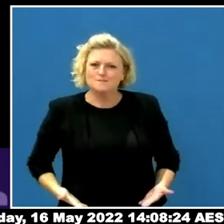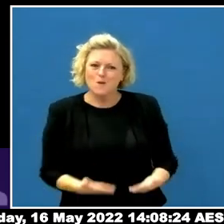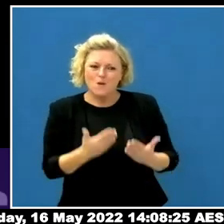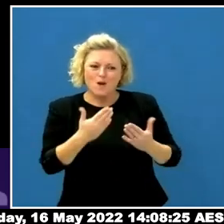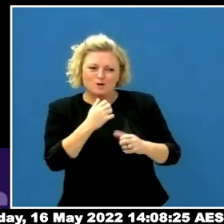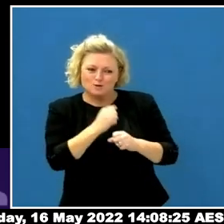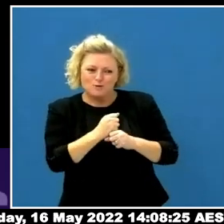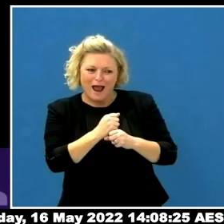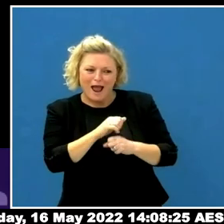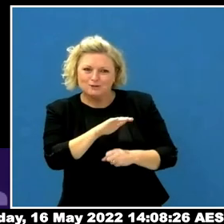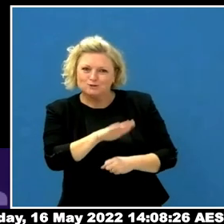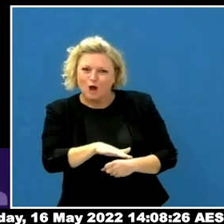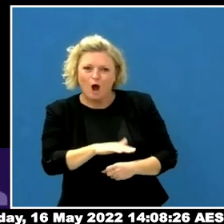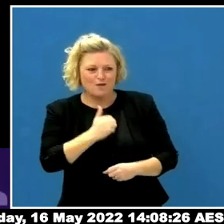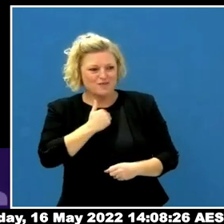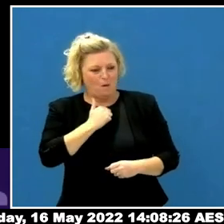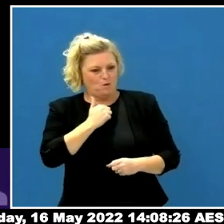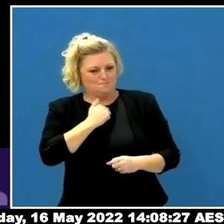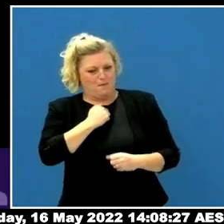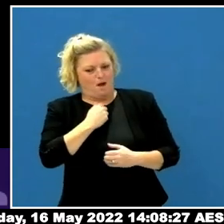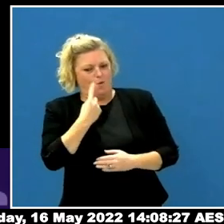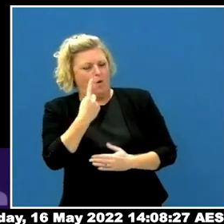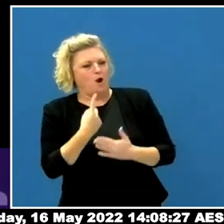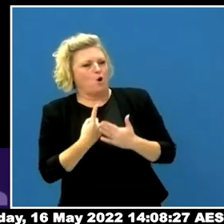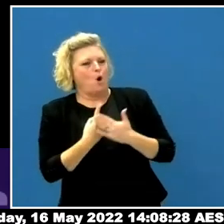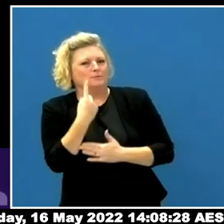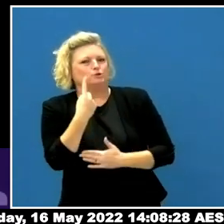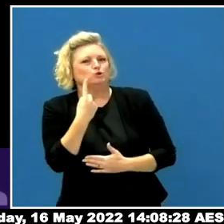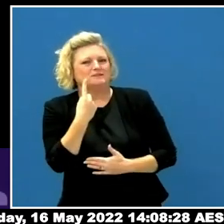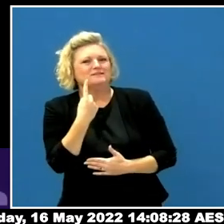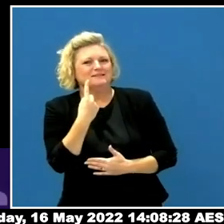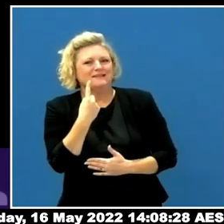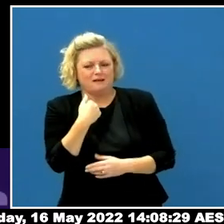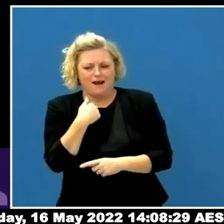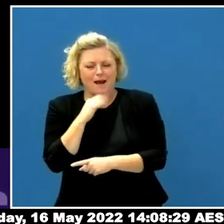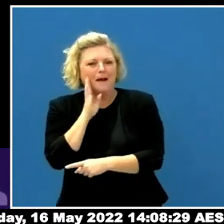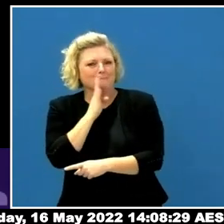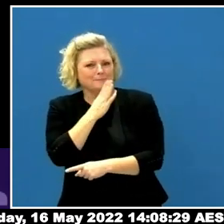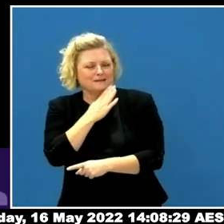"I hope you miss the birth of your grandchild and see how you like it." Well, at